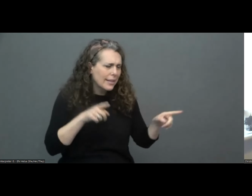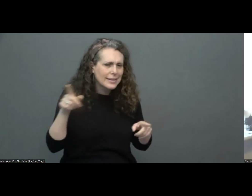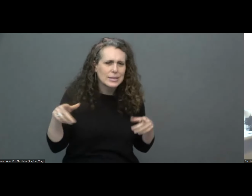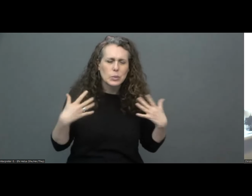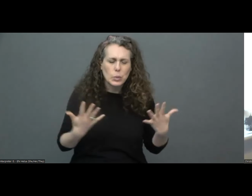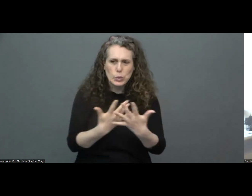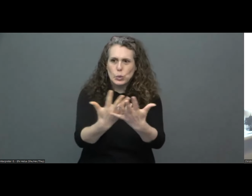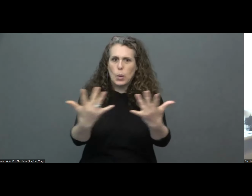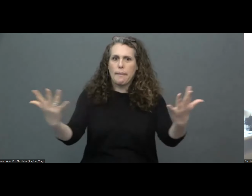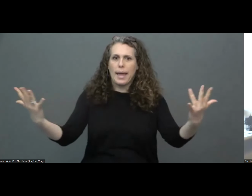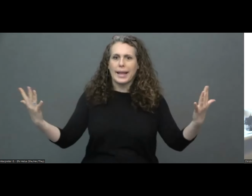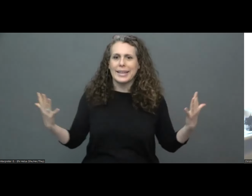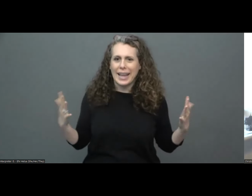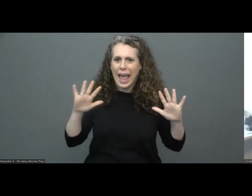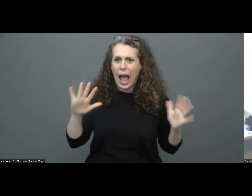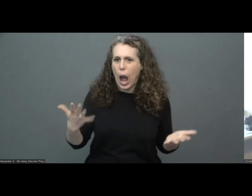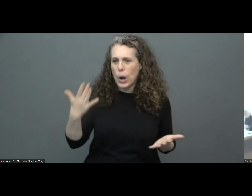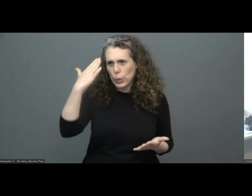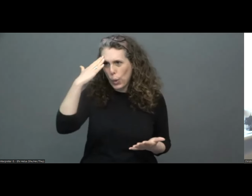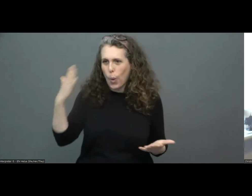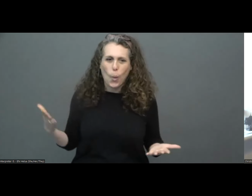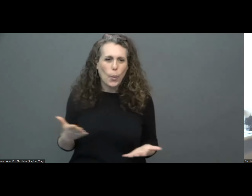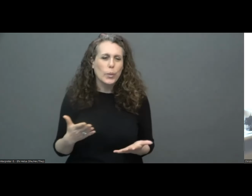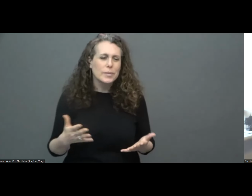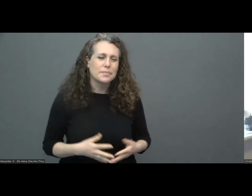without sign posting them to the specific resources.